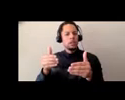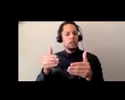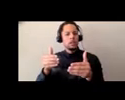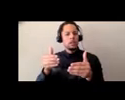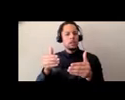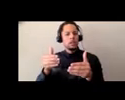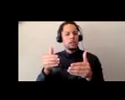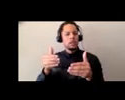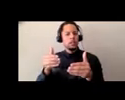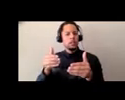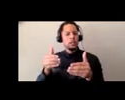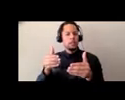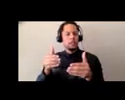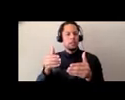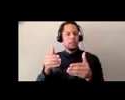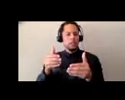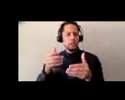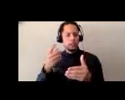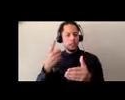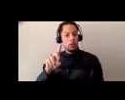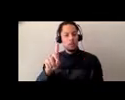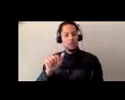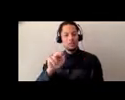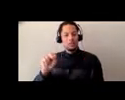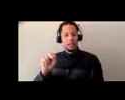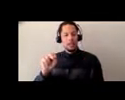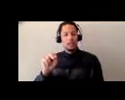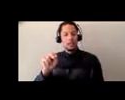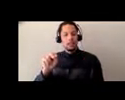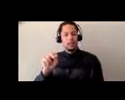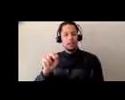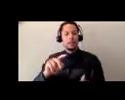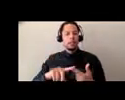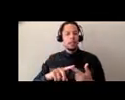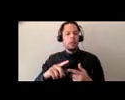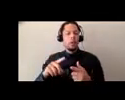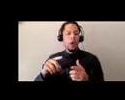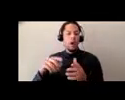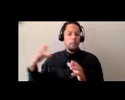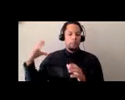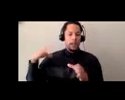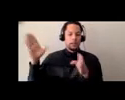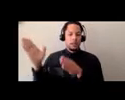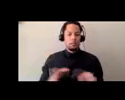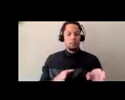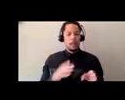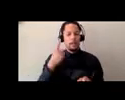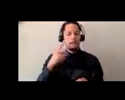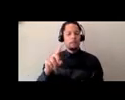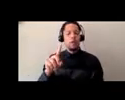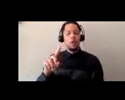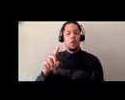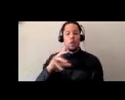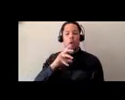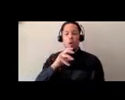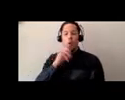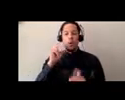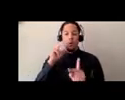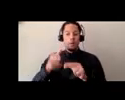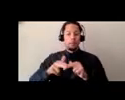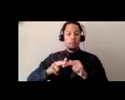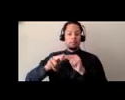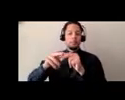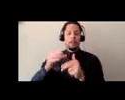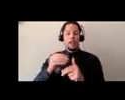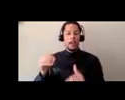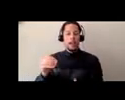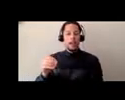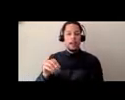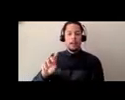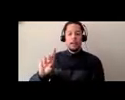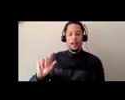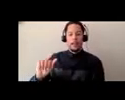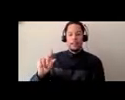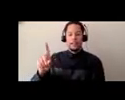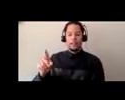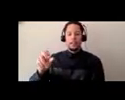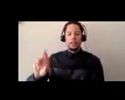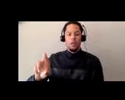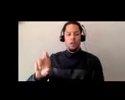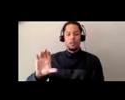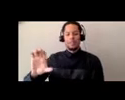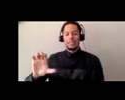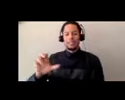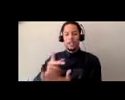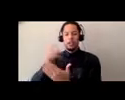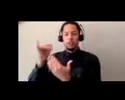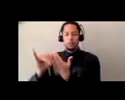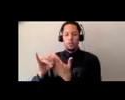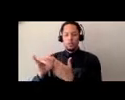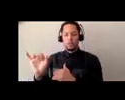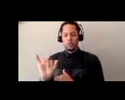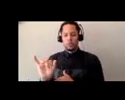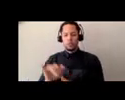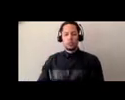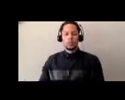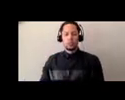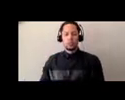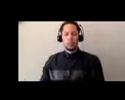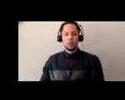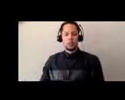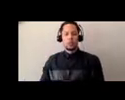plan for aging and our ADRC project is because how much we have built this beautiful network